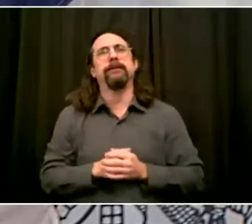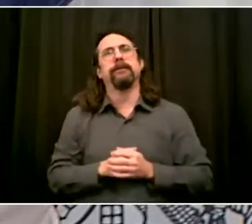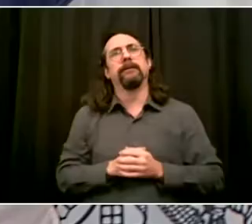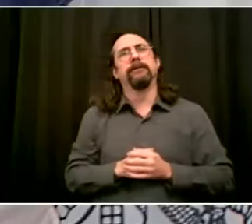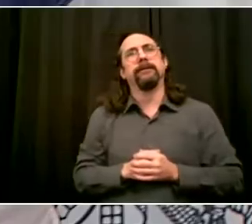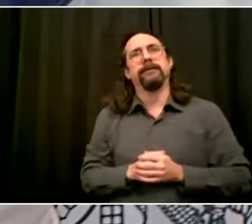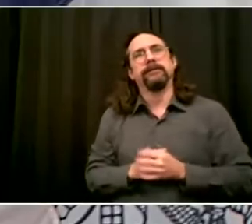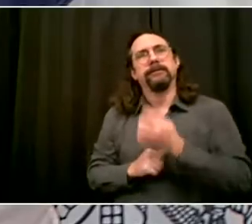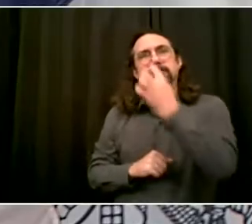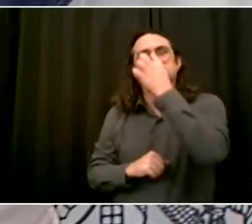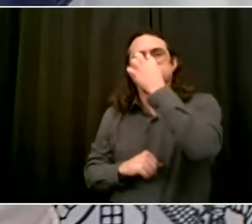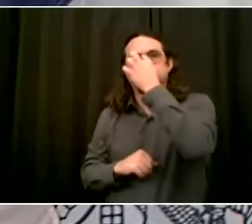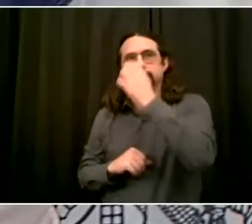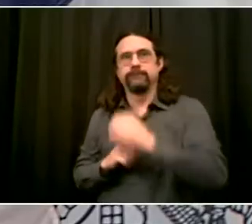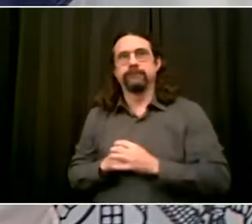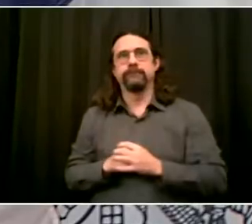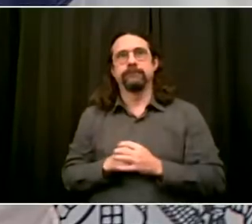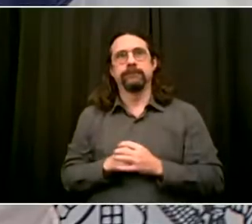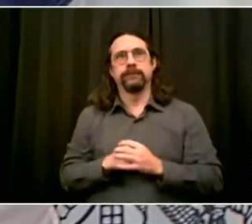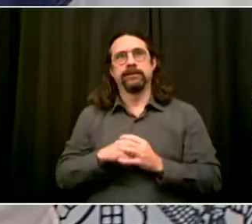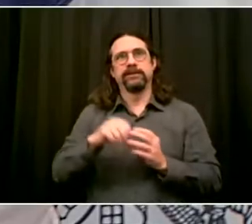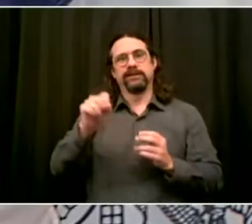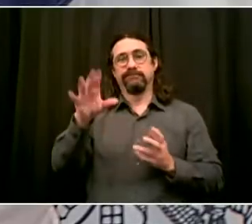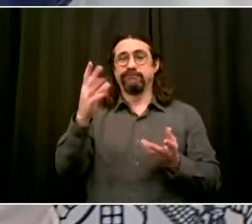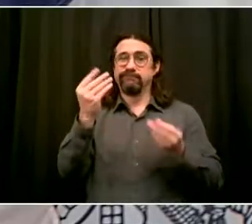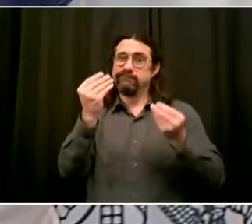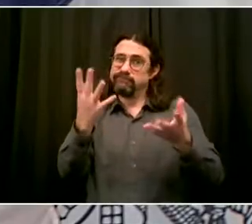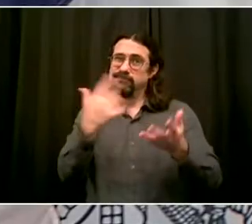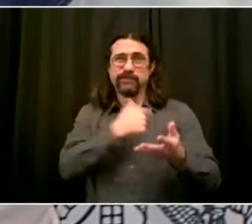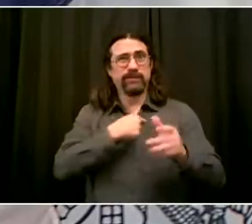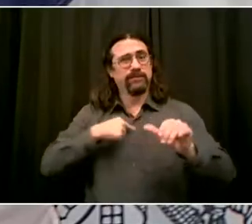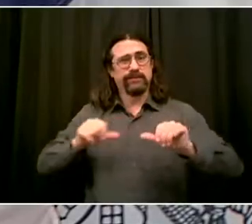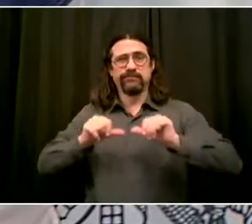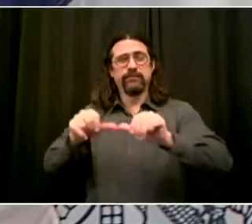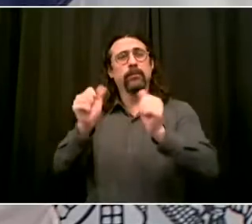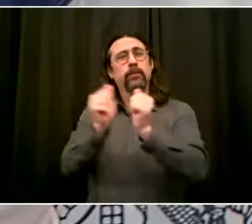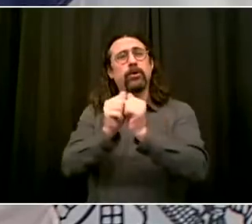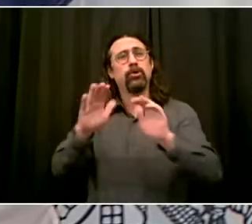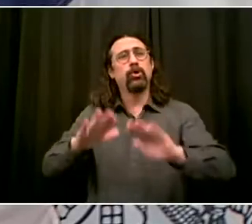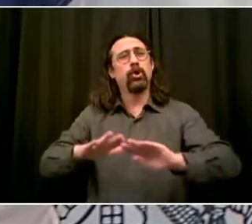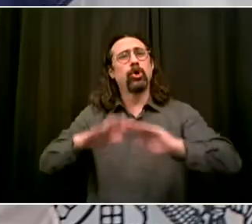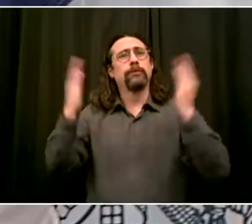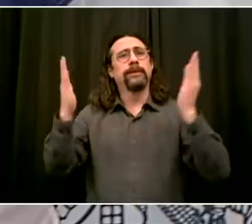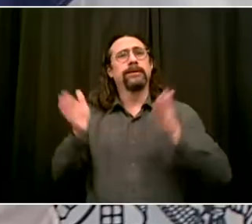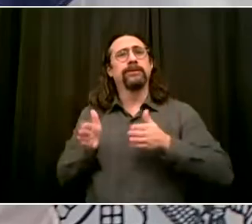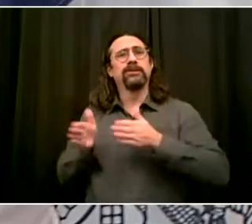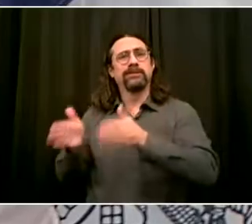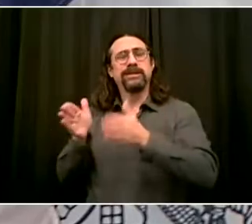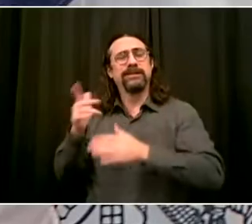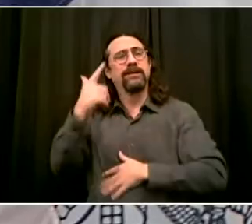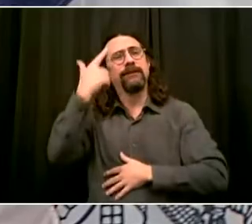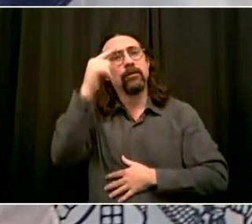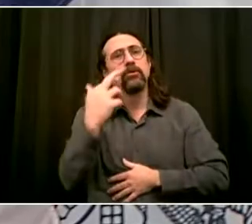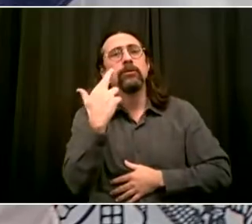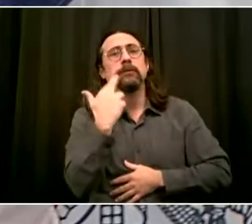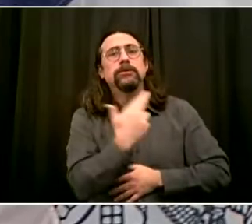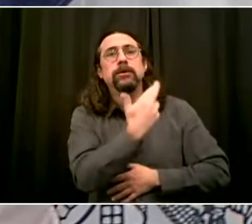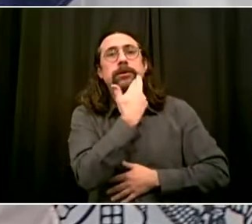WE KNOW OPEN RESTAURANTS HAVE ALLOWED A HUNDRED THOUSAND OR MORE EMPLOLOYEES TO KEEP THEIR JOBS AND KEPT THOUSANDS OFOF